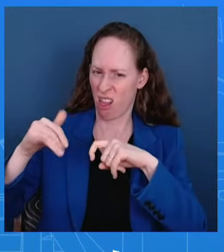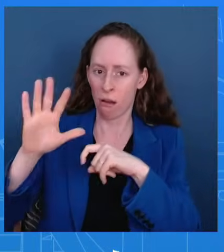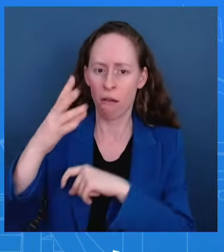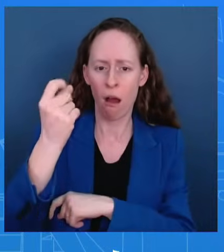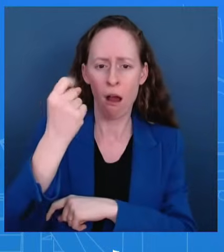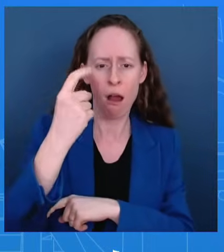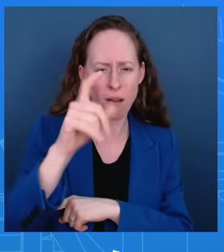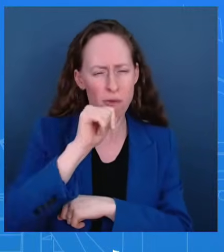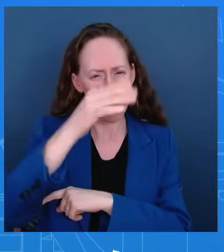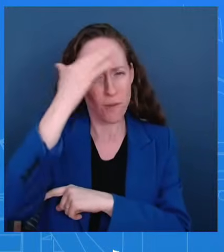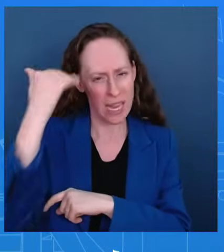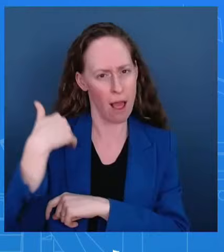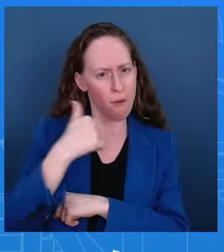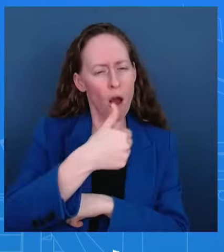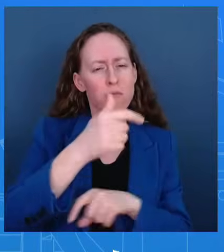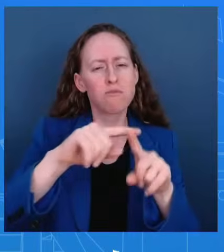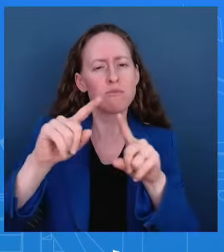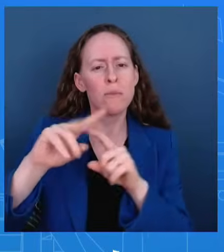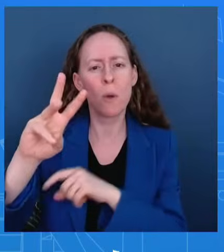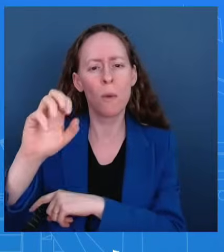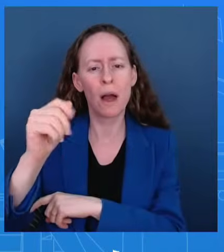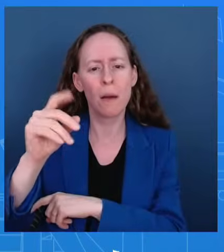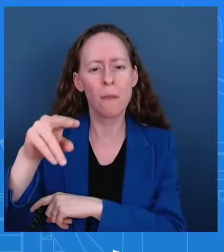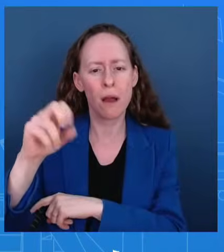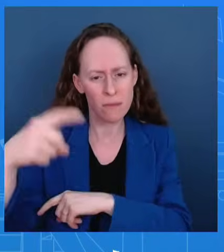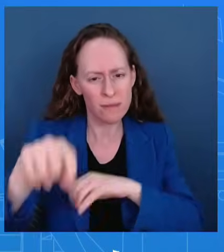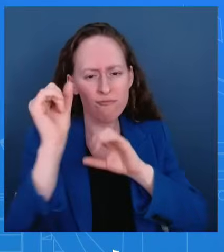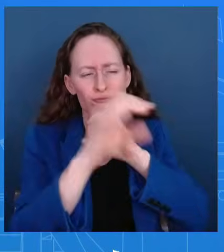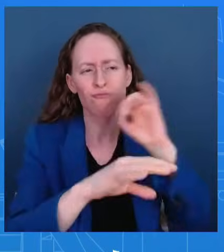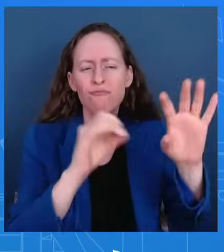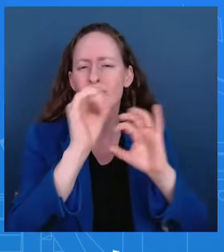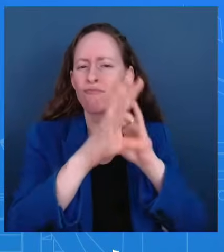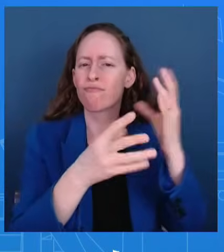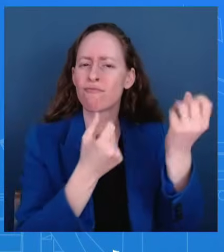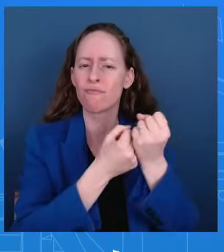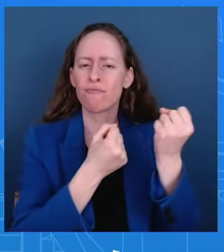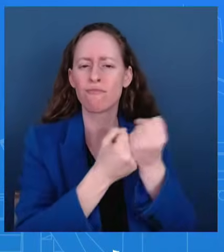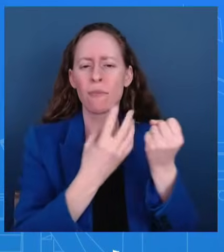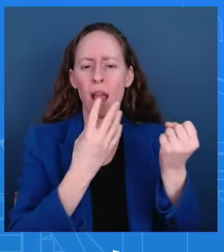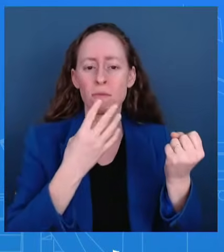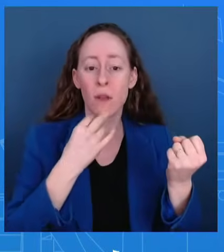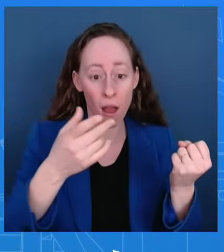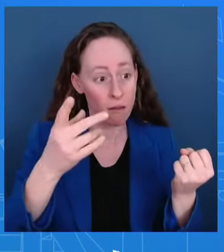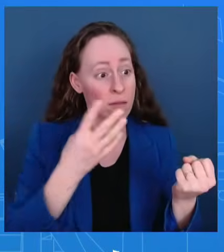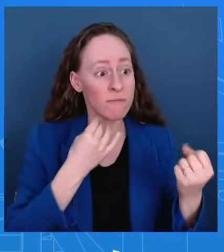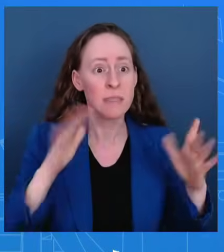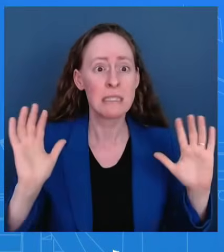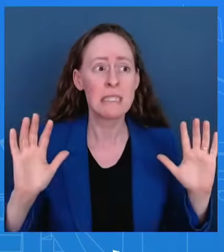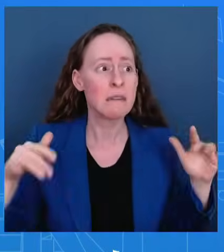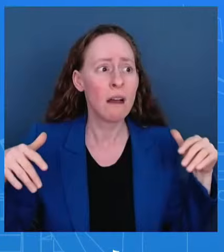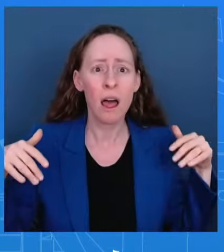continues to flow to Israel. They are not left defenseless. And they also have -- without getting into specifics,